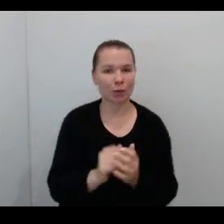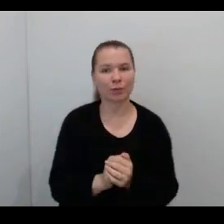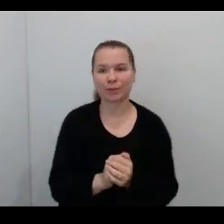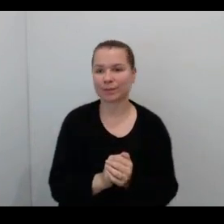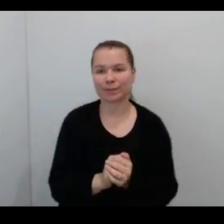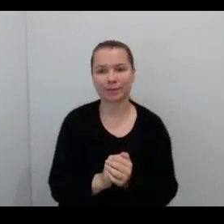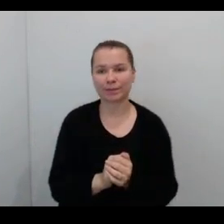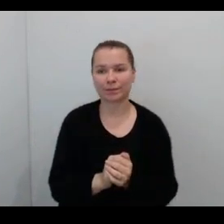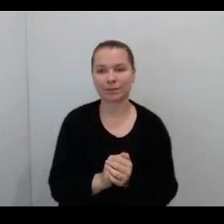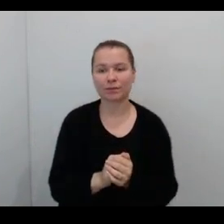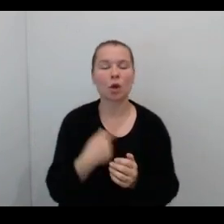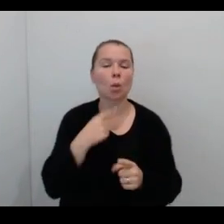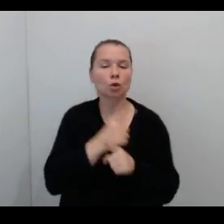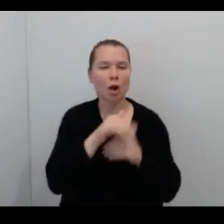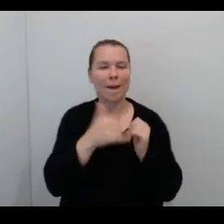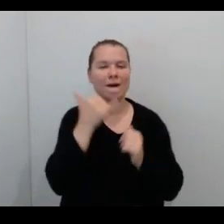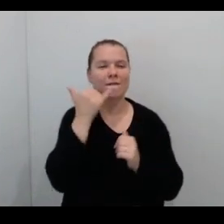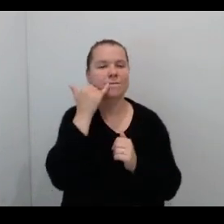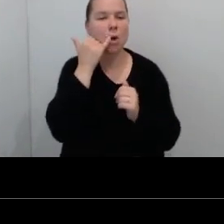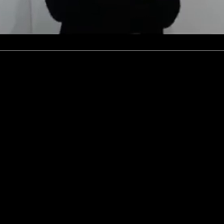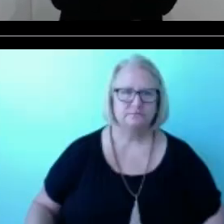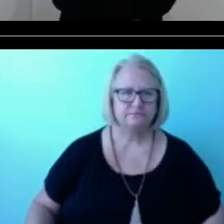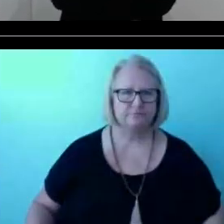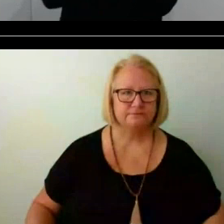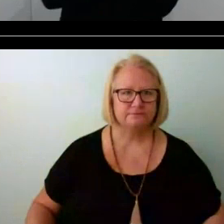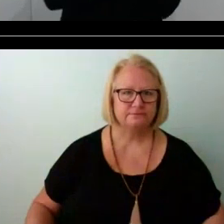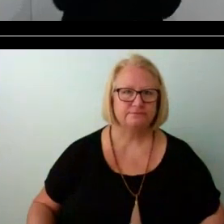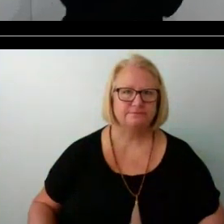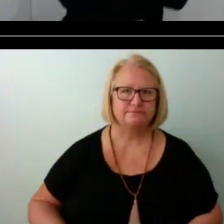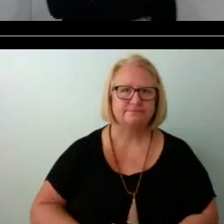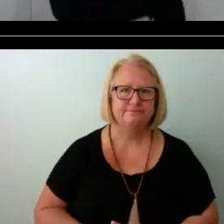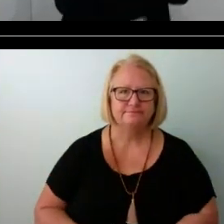So we'll break that down a bit but let's come back to that. Let's finish off with the banks.